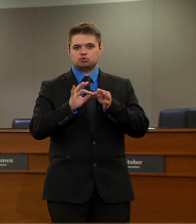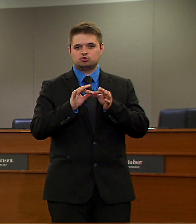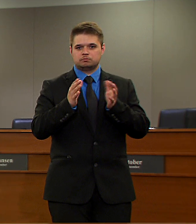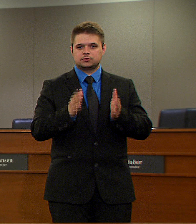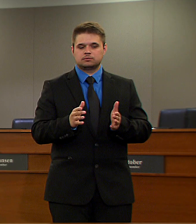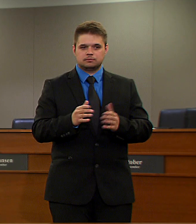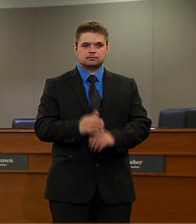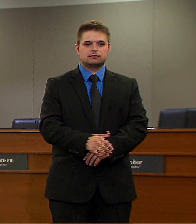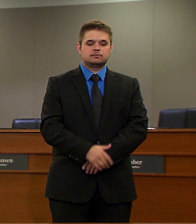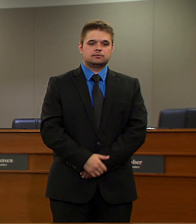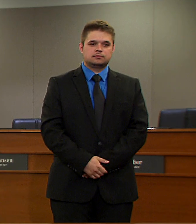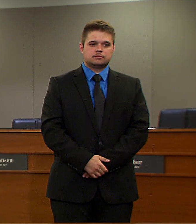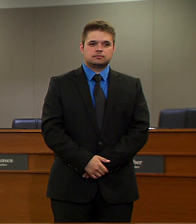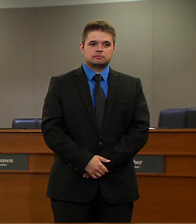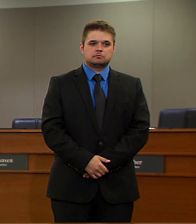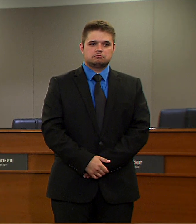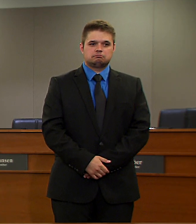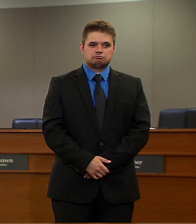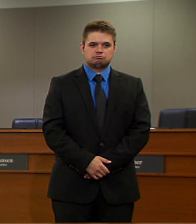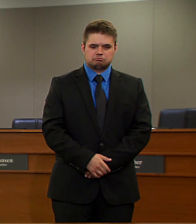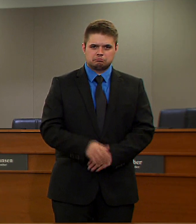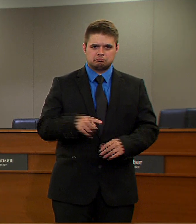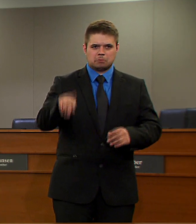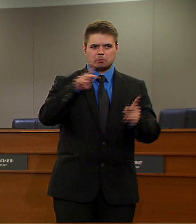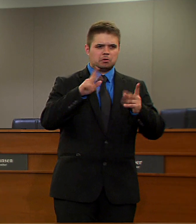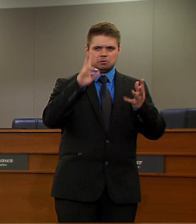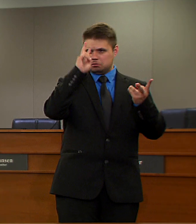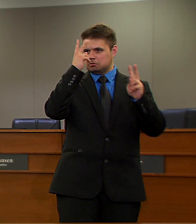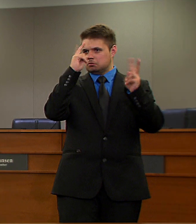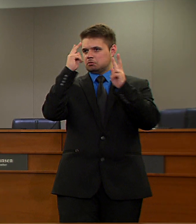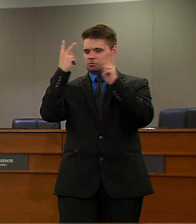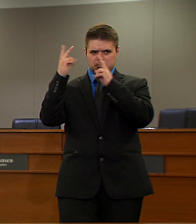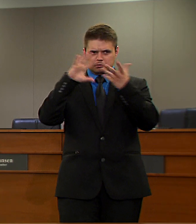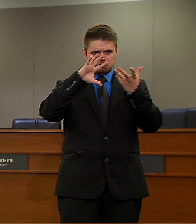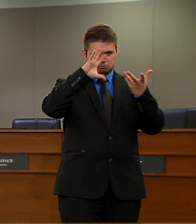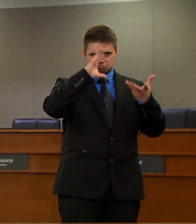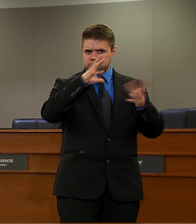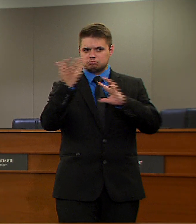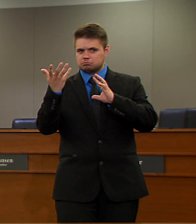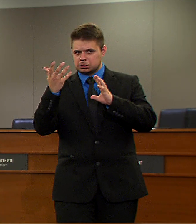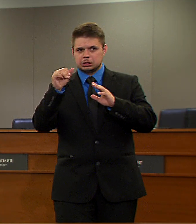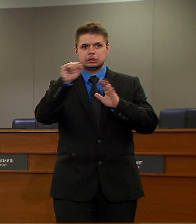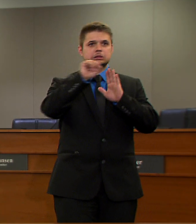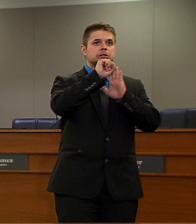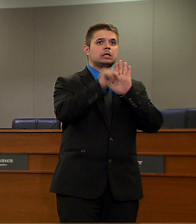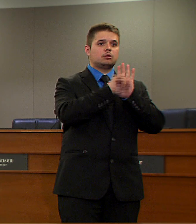There's a lot of confusion and frustration over our state's Stay at Home order, and we've